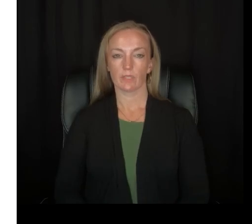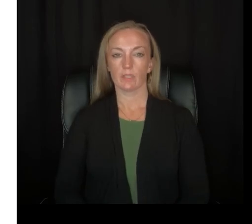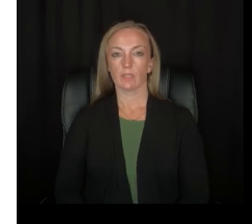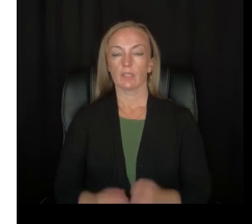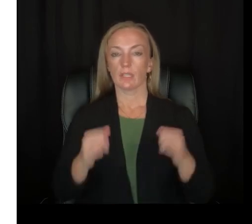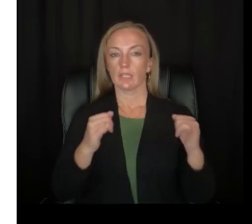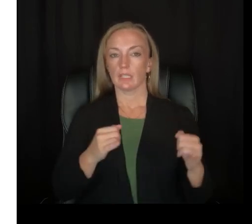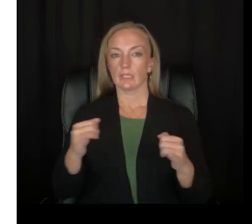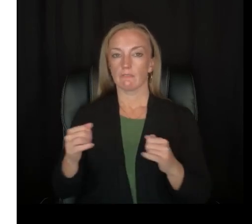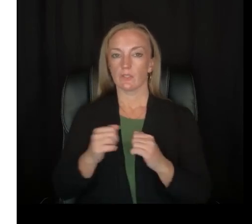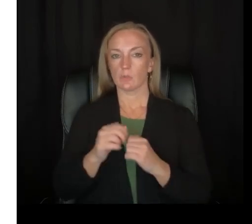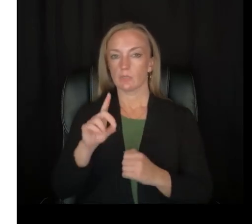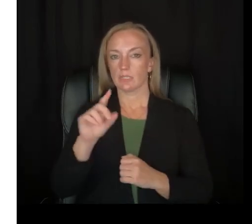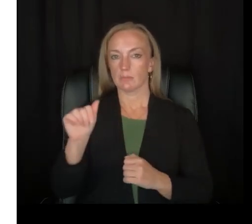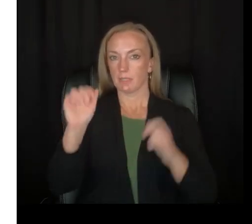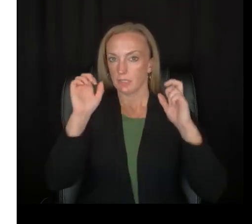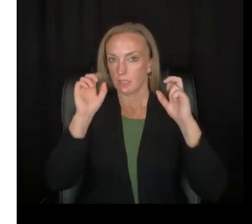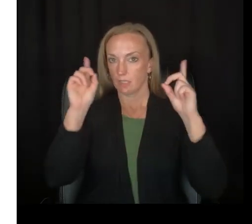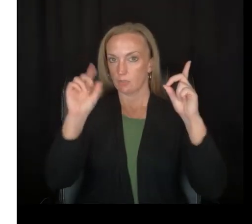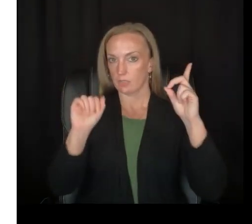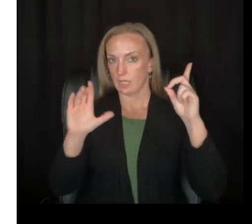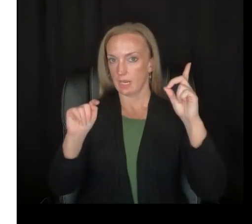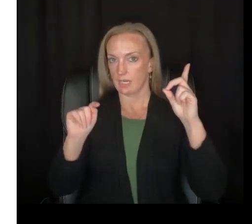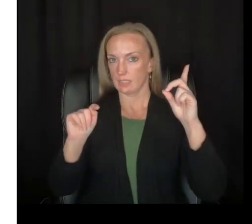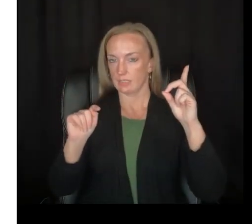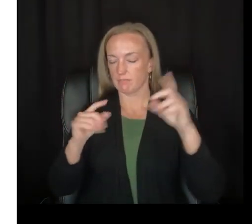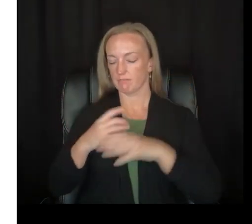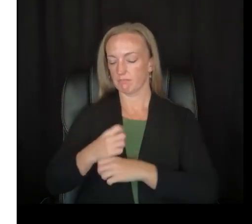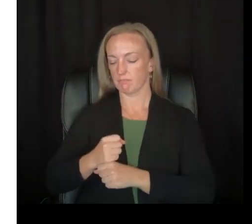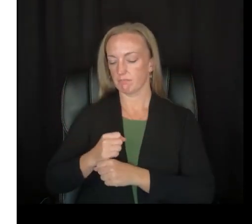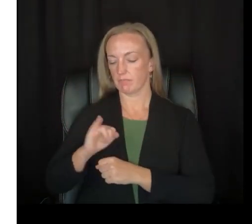The Individuals with Disabilities Education Act, or IDEA,